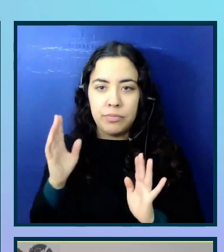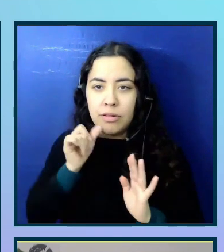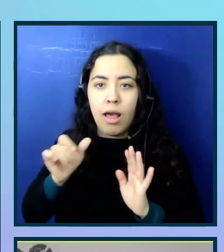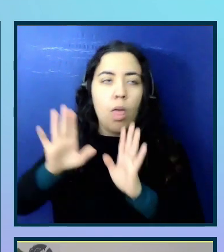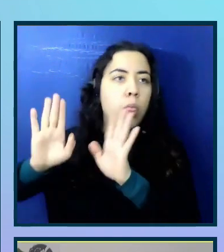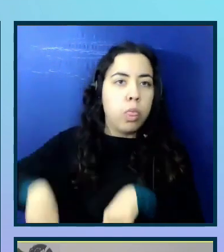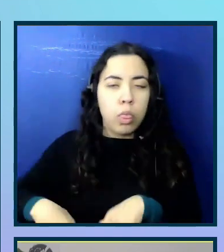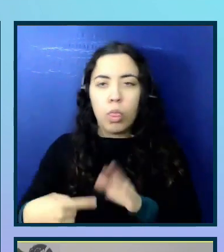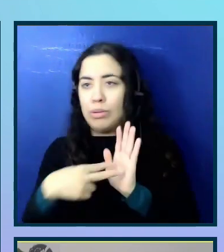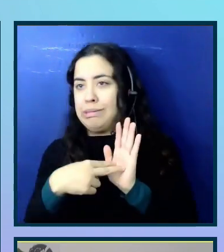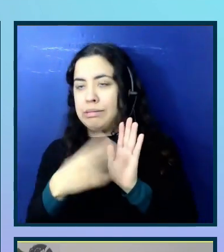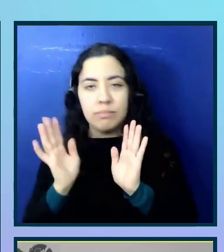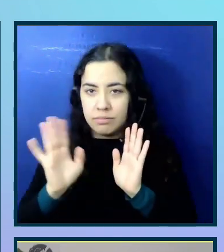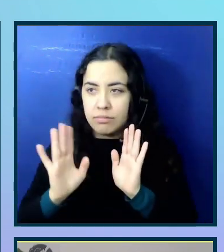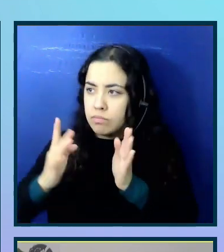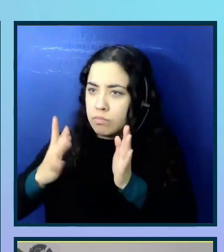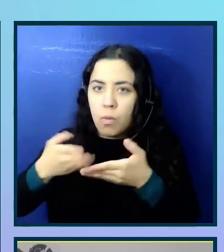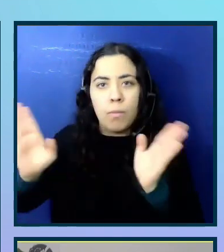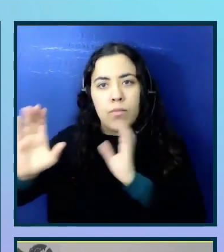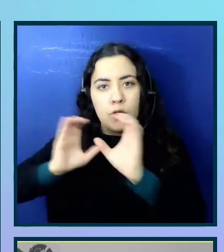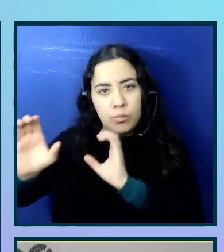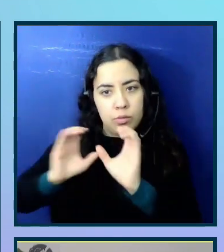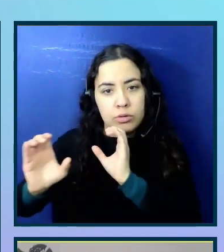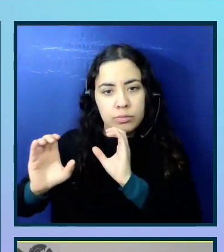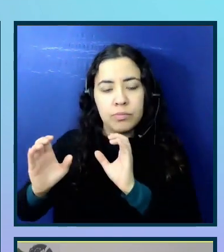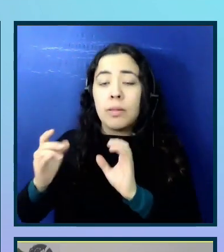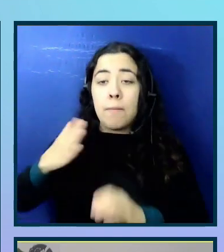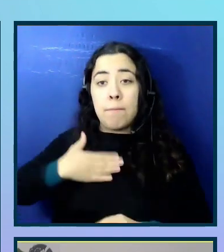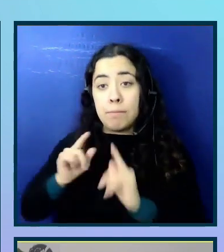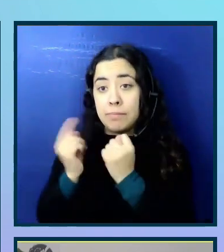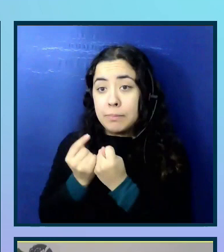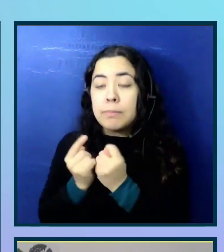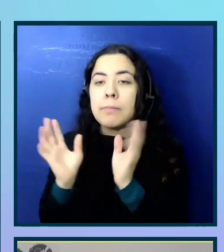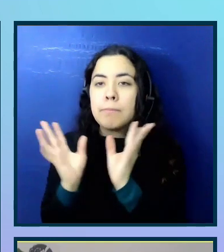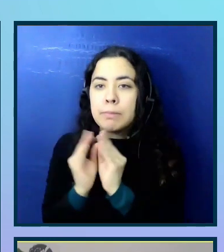The developer will show the demos of what they developed. And then I have some time to show some mock-ups,